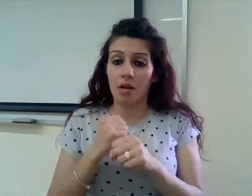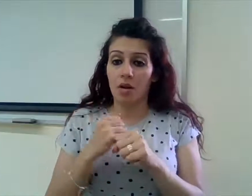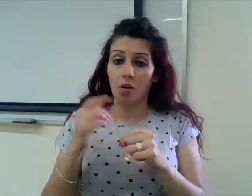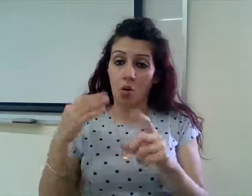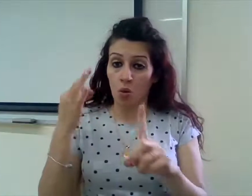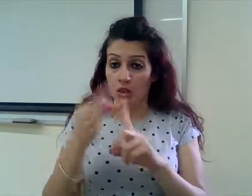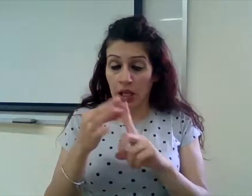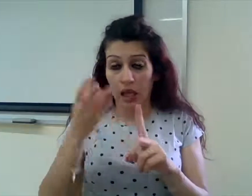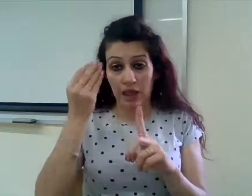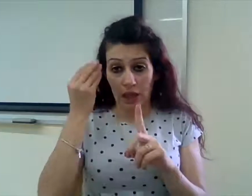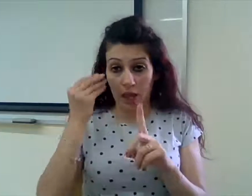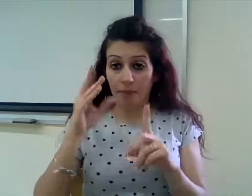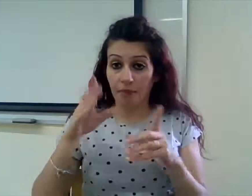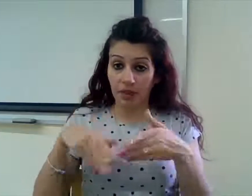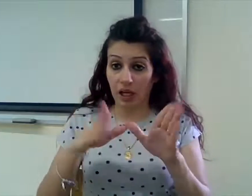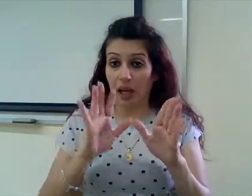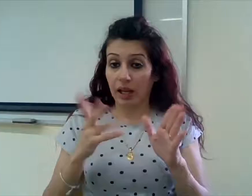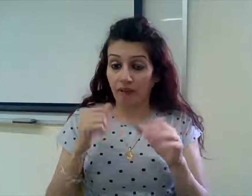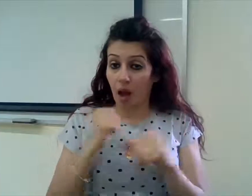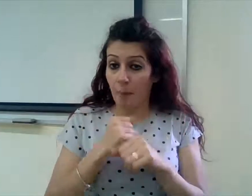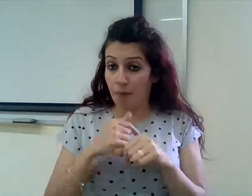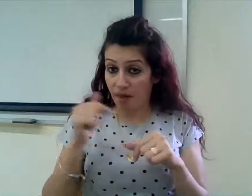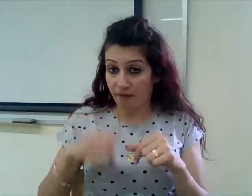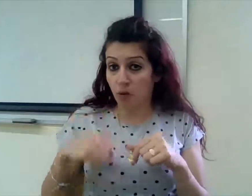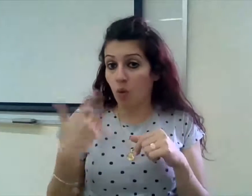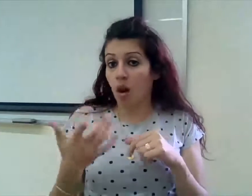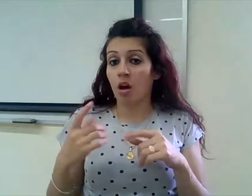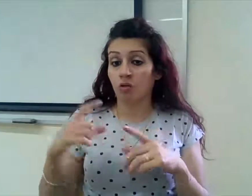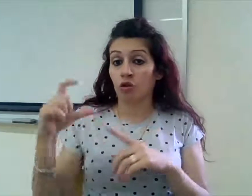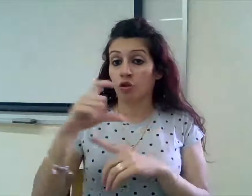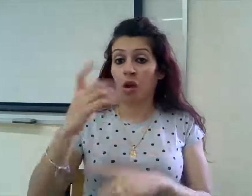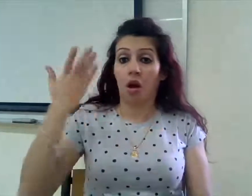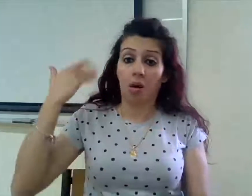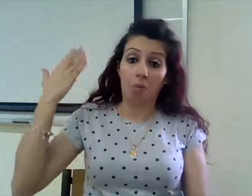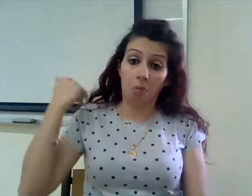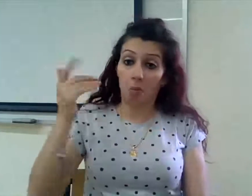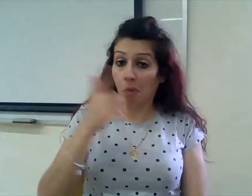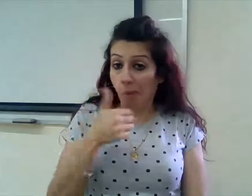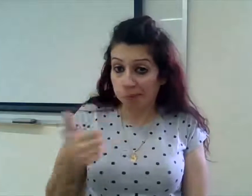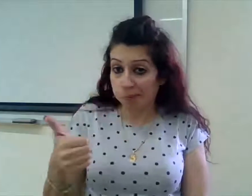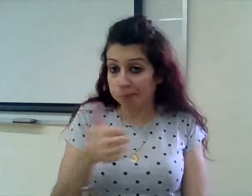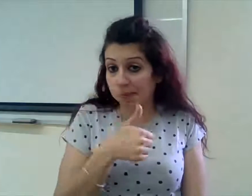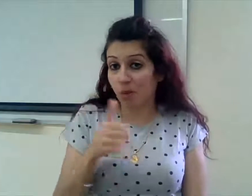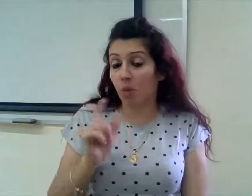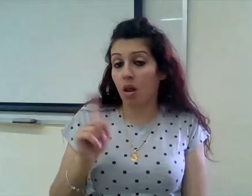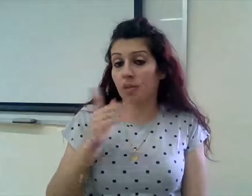personal experience that she dealt with the student with the disability and with